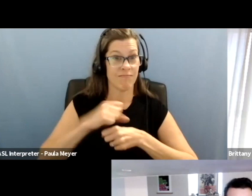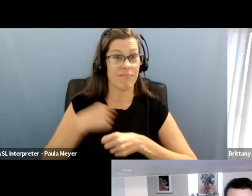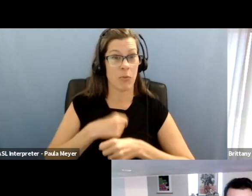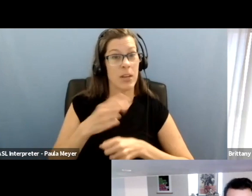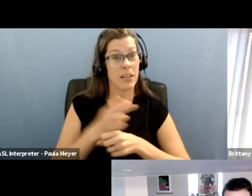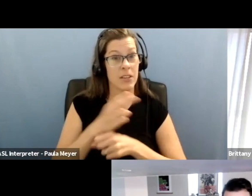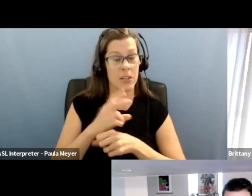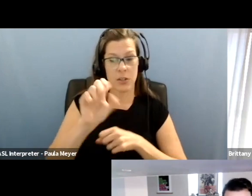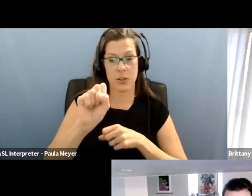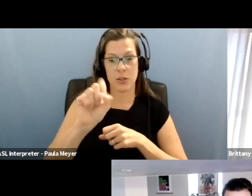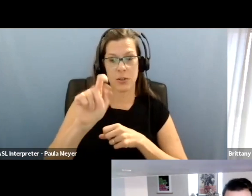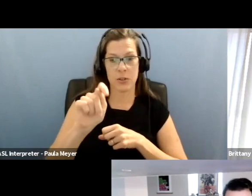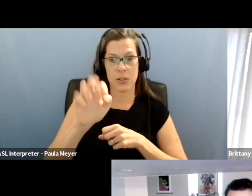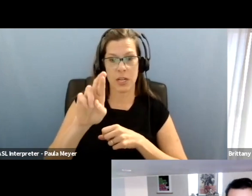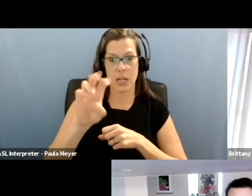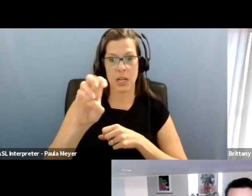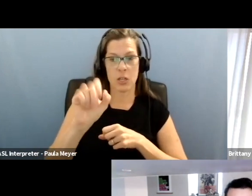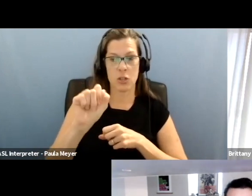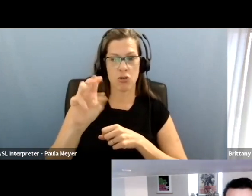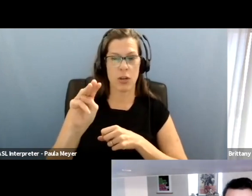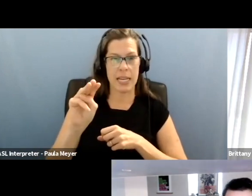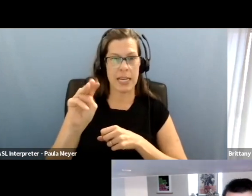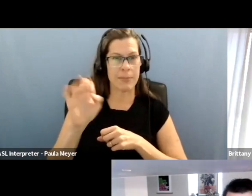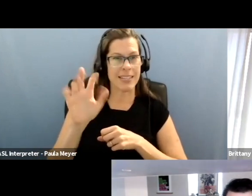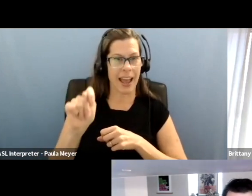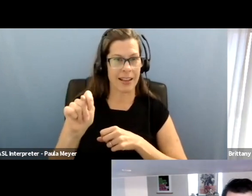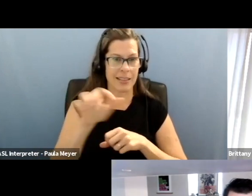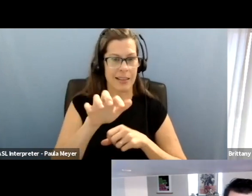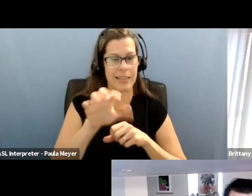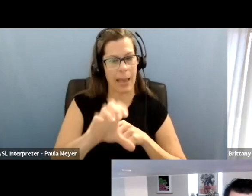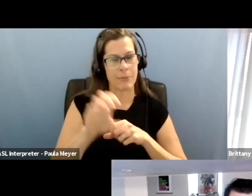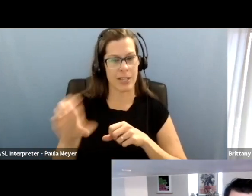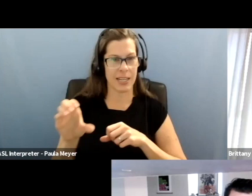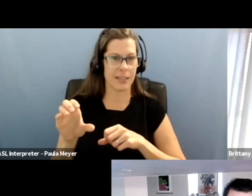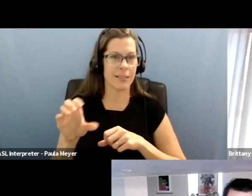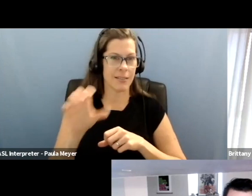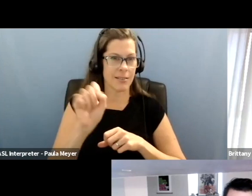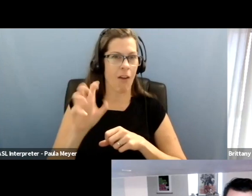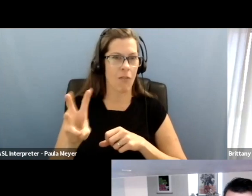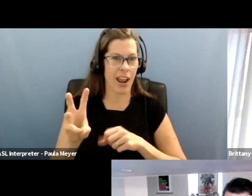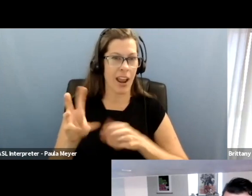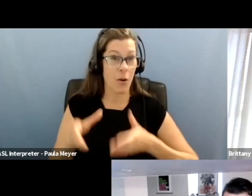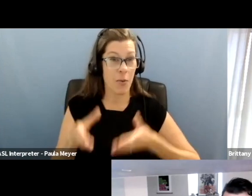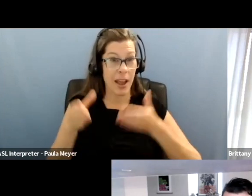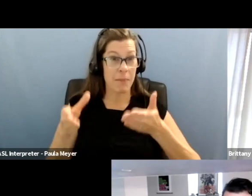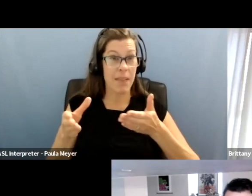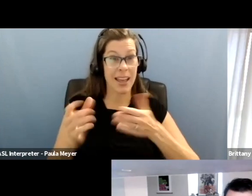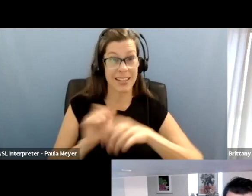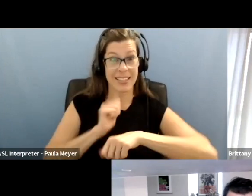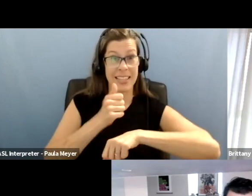as our captioning software, so I would recommend setting up your live stream first.